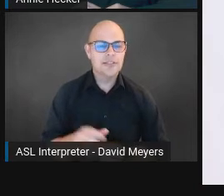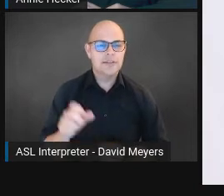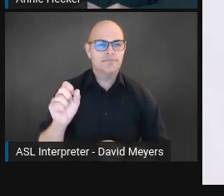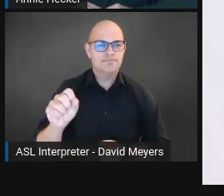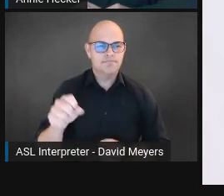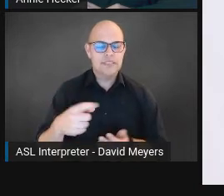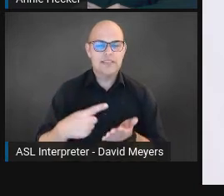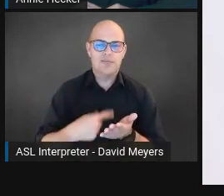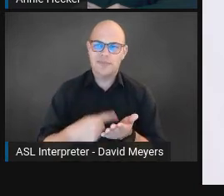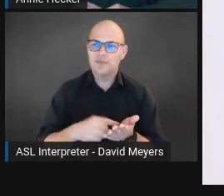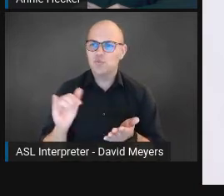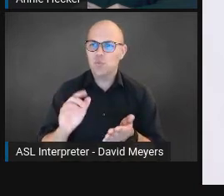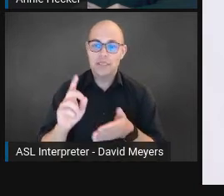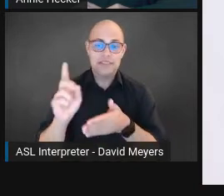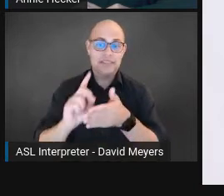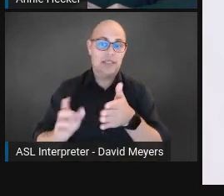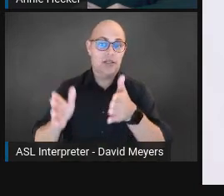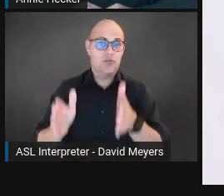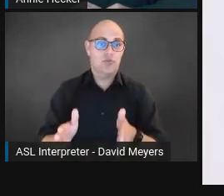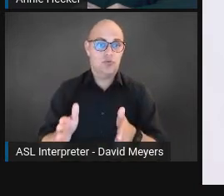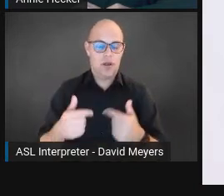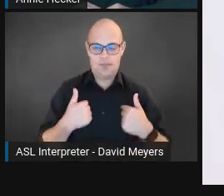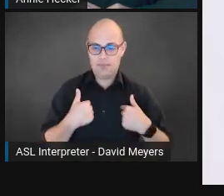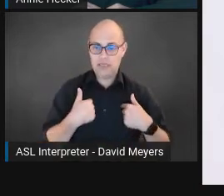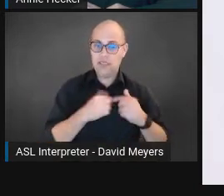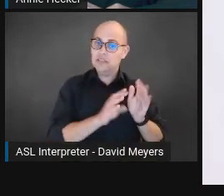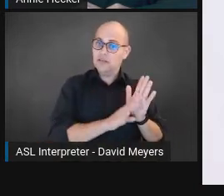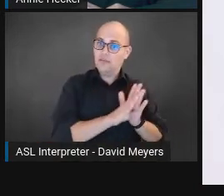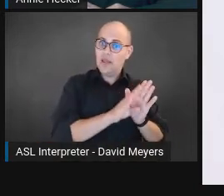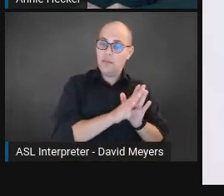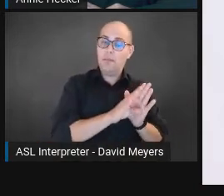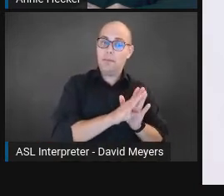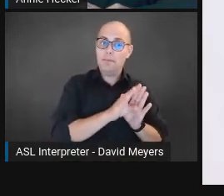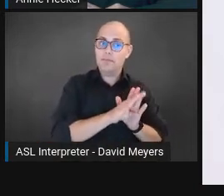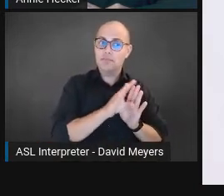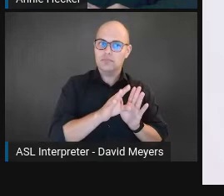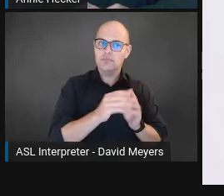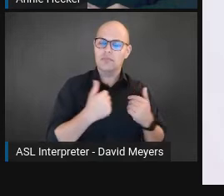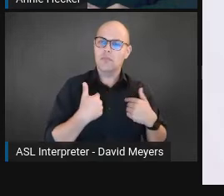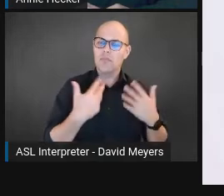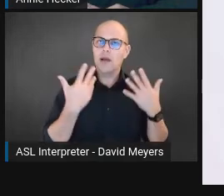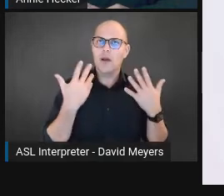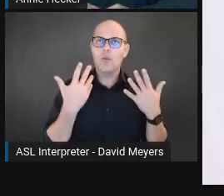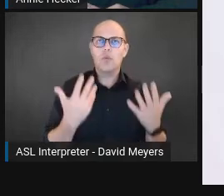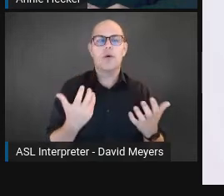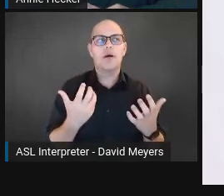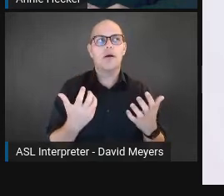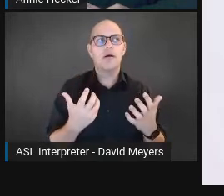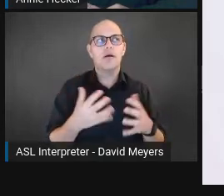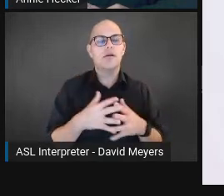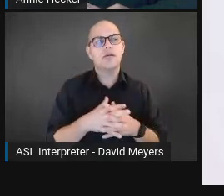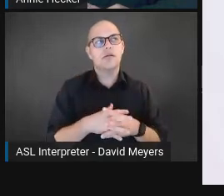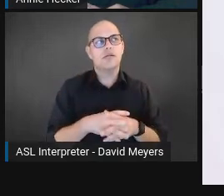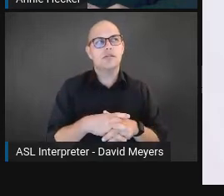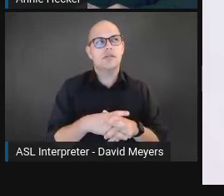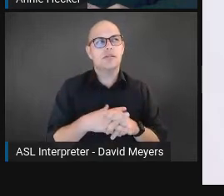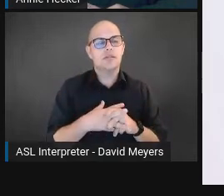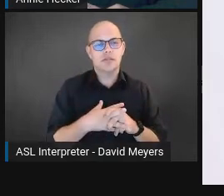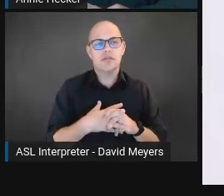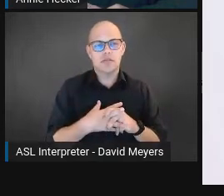because as a developer, I want to make things that are flexible